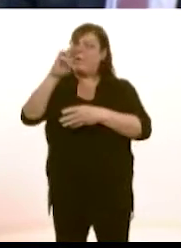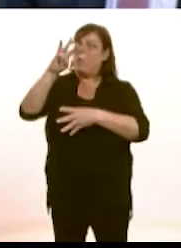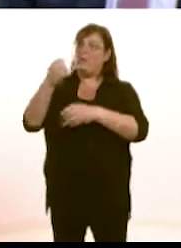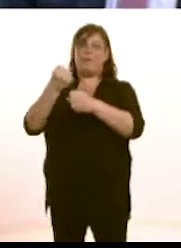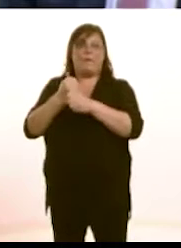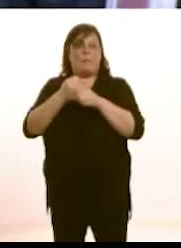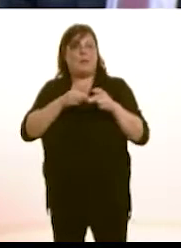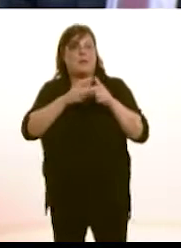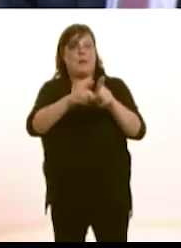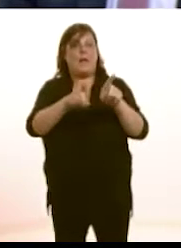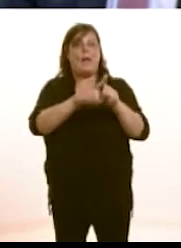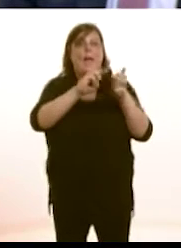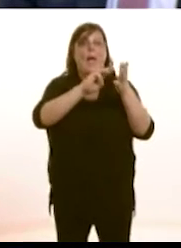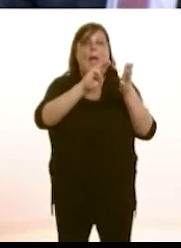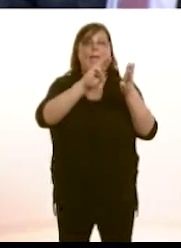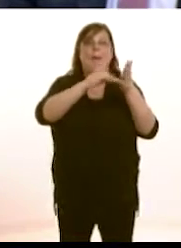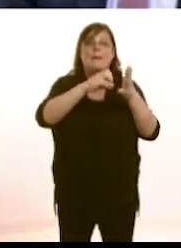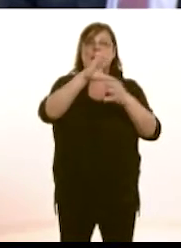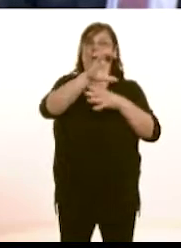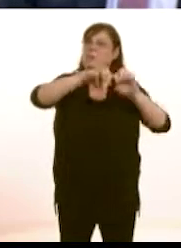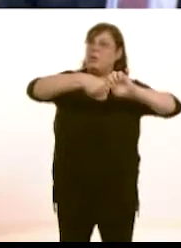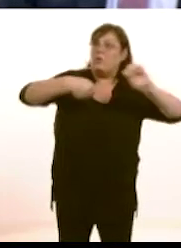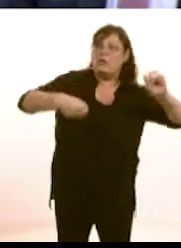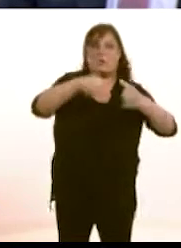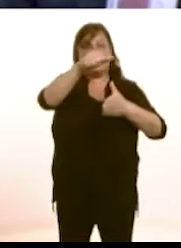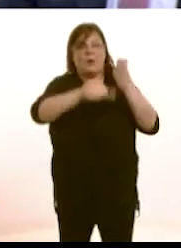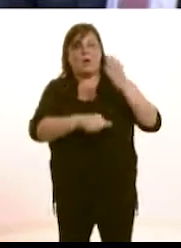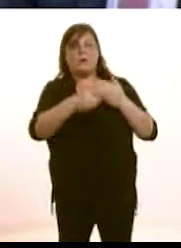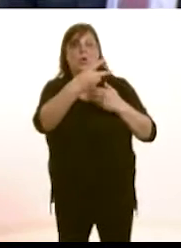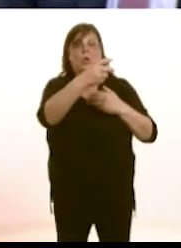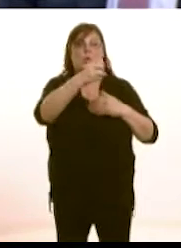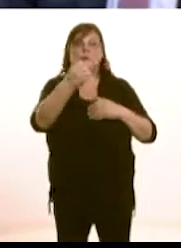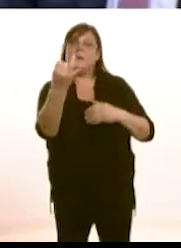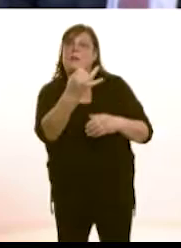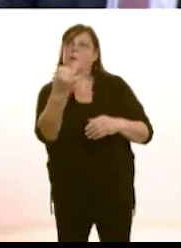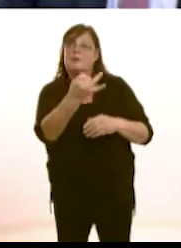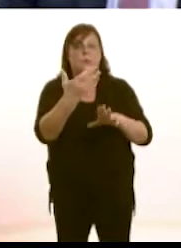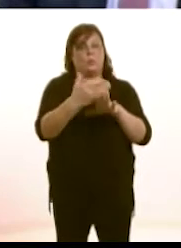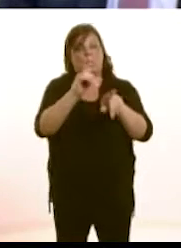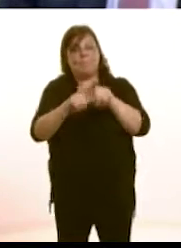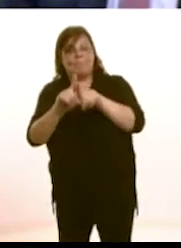and an MSc in analysis for government will start in 2017, working with a number of universities.